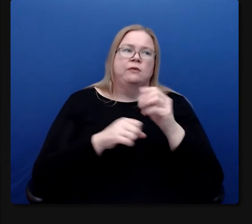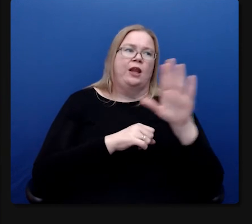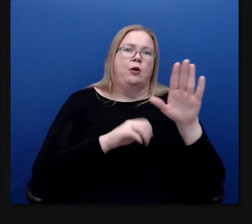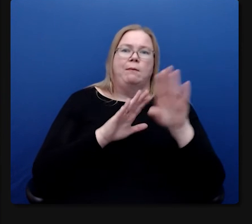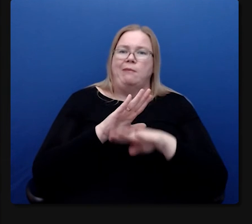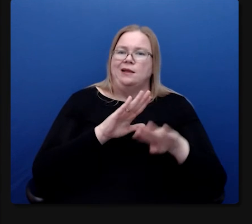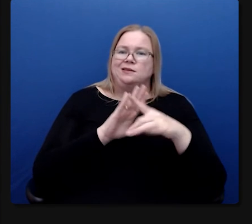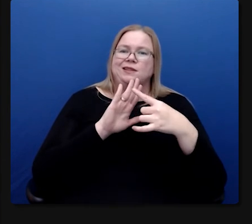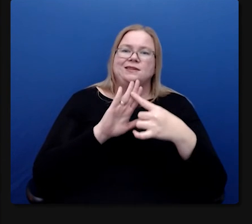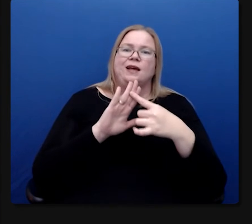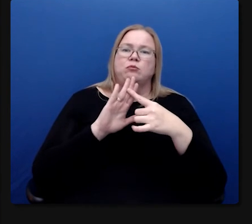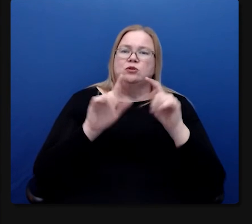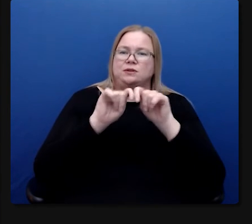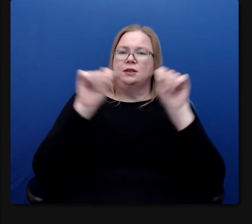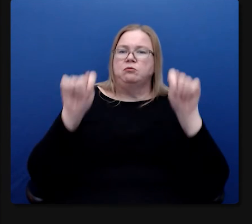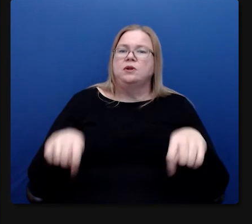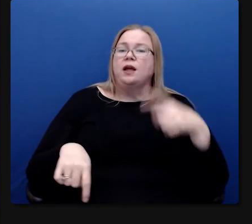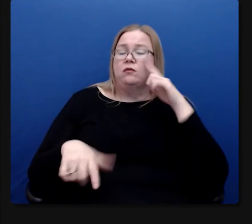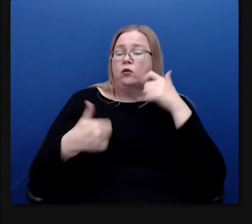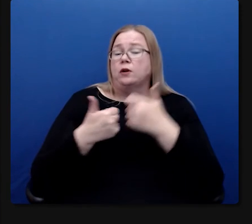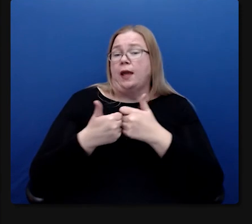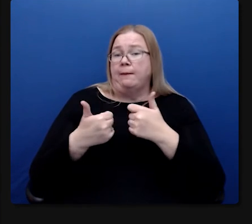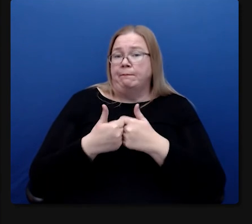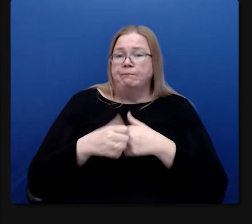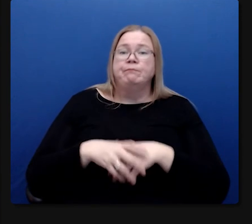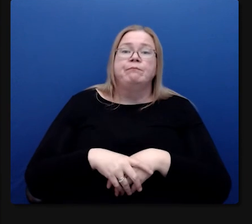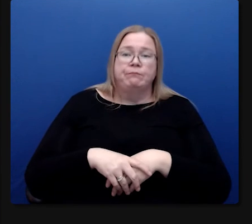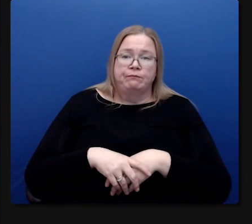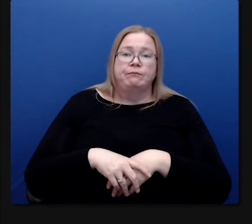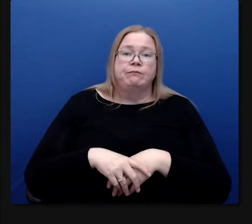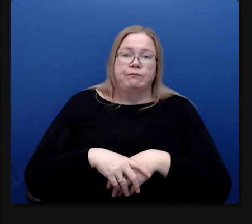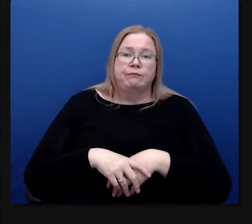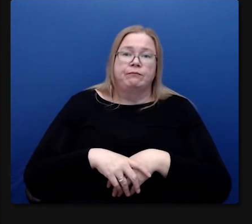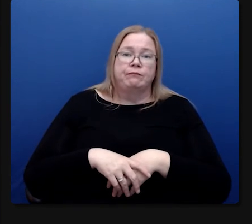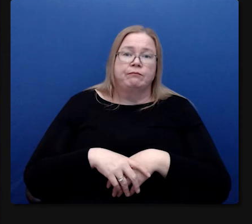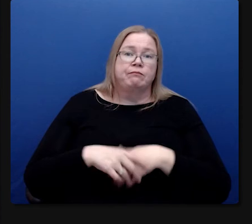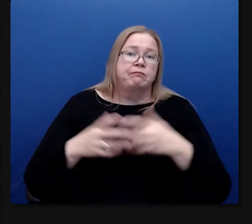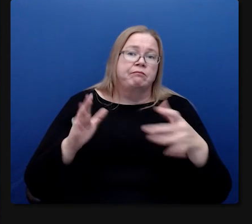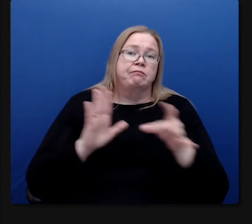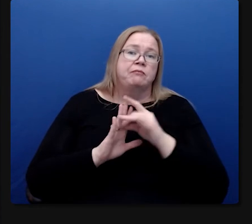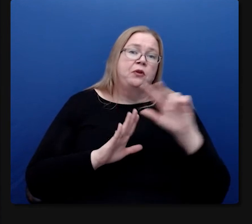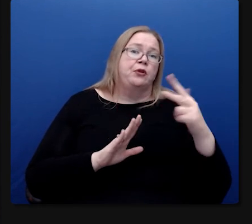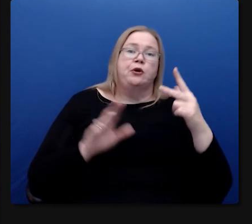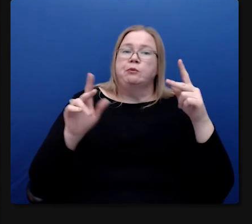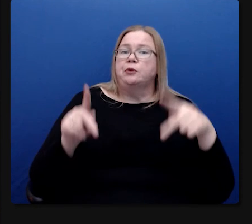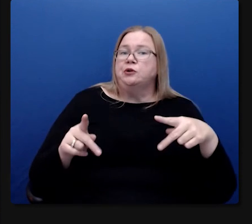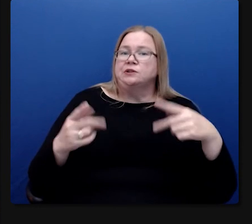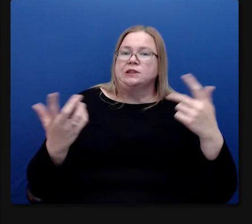of their basic sample templates for a game. So we're going to do this, we're going to select Third Person.